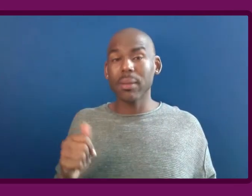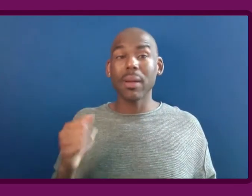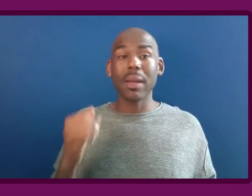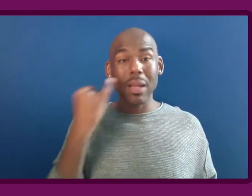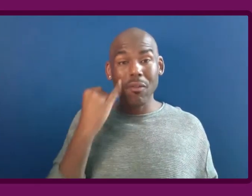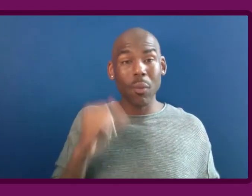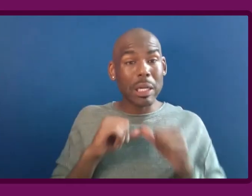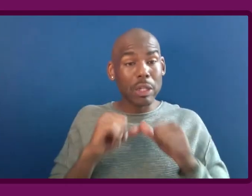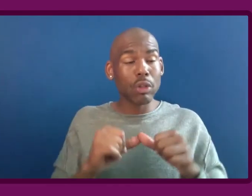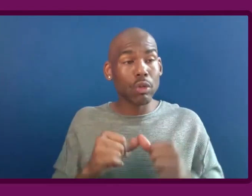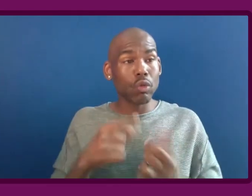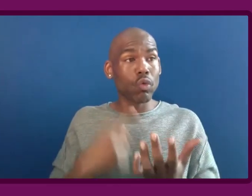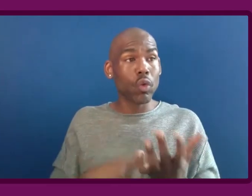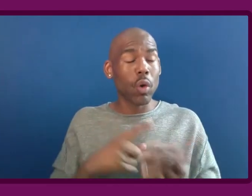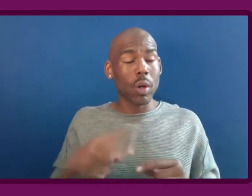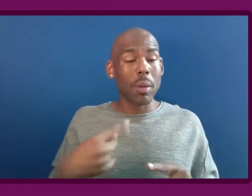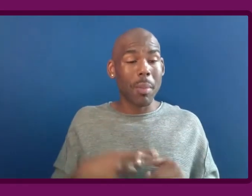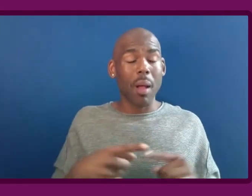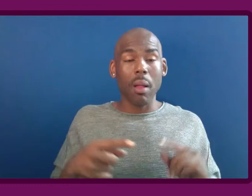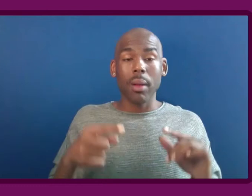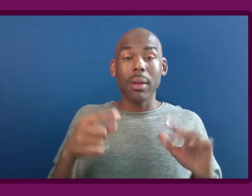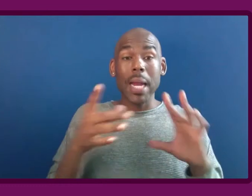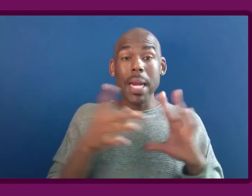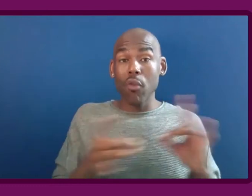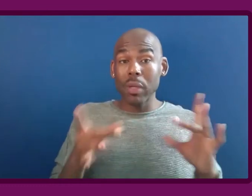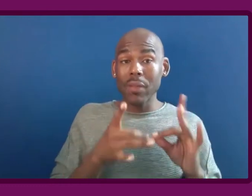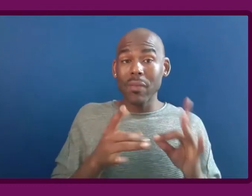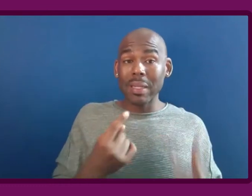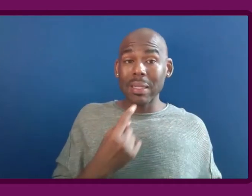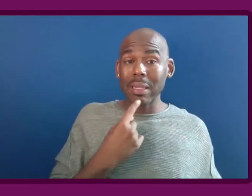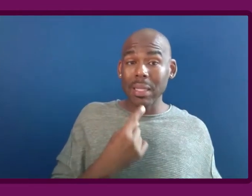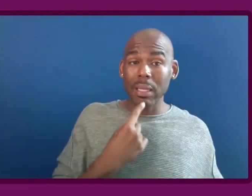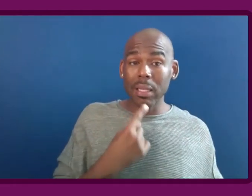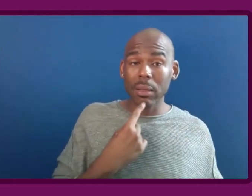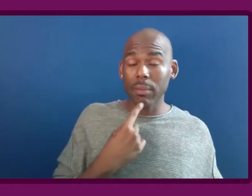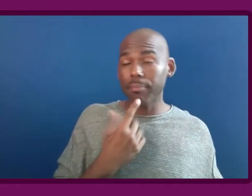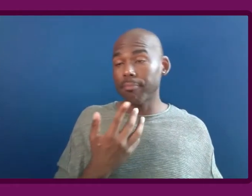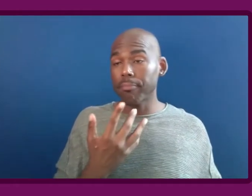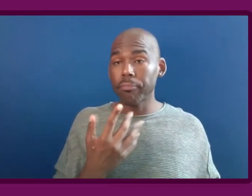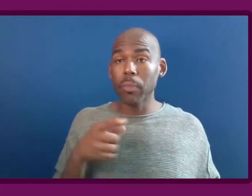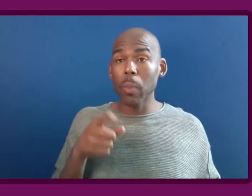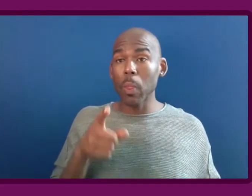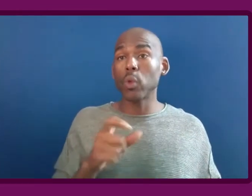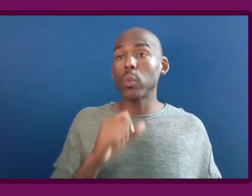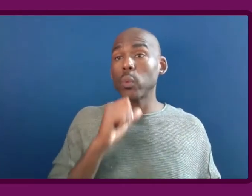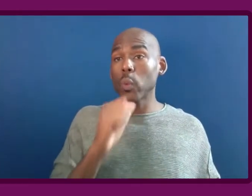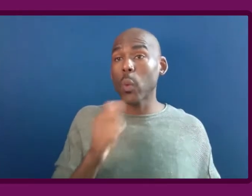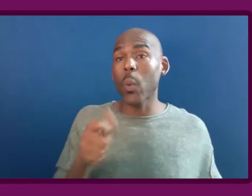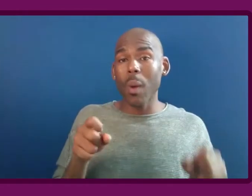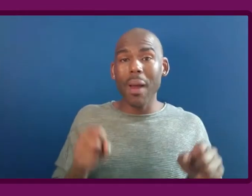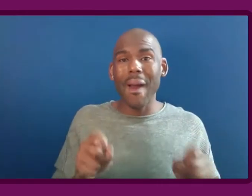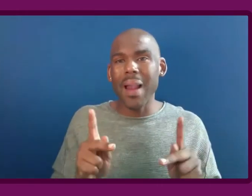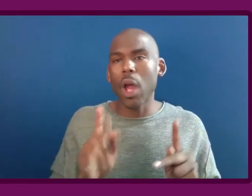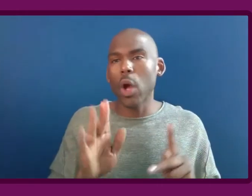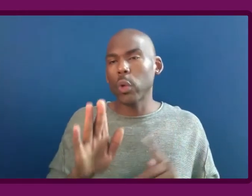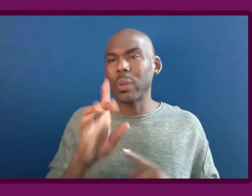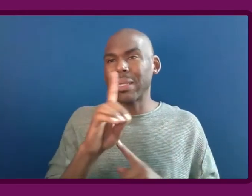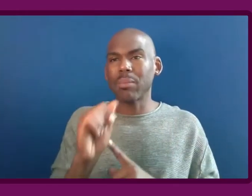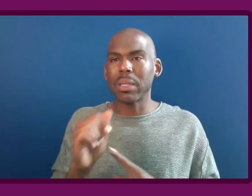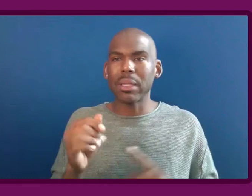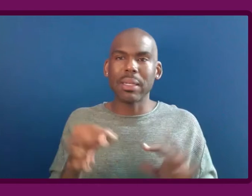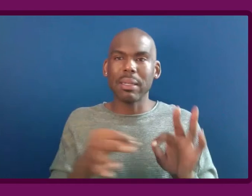If we keep on talking about this narratives that say you don't let your disability define you,